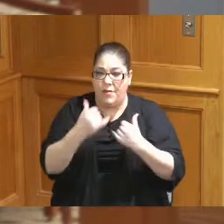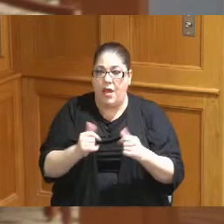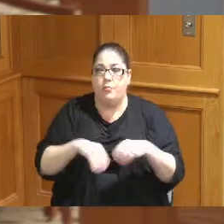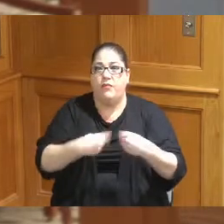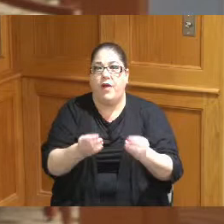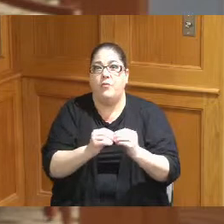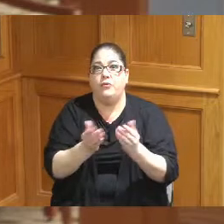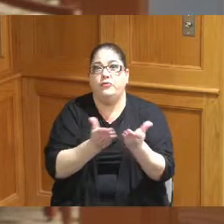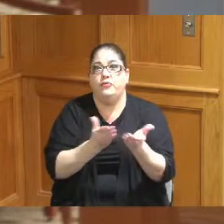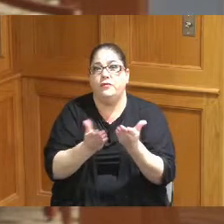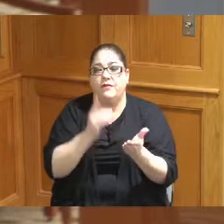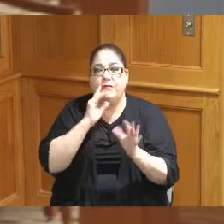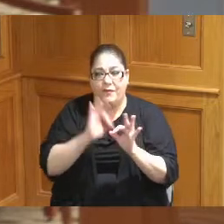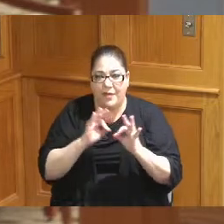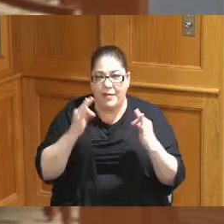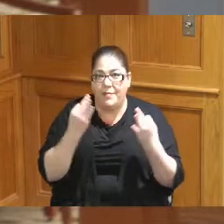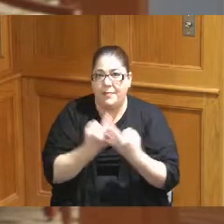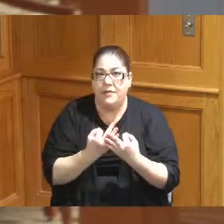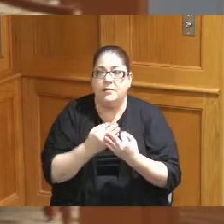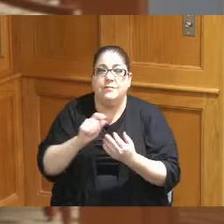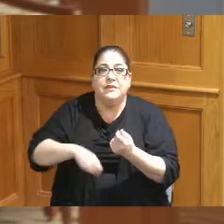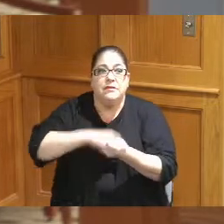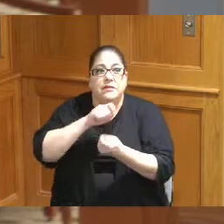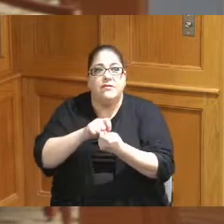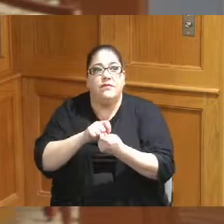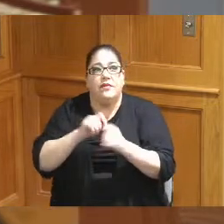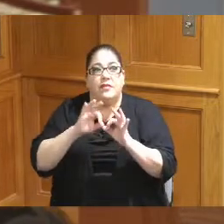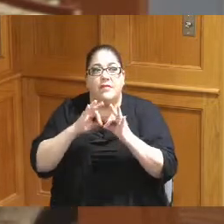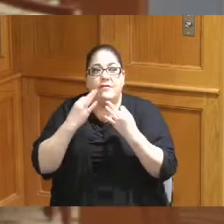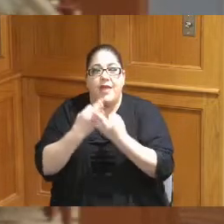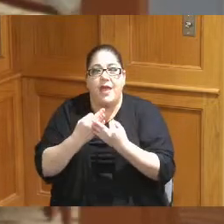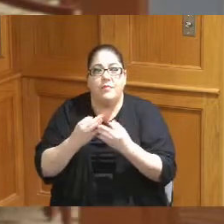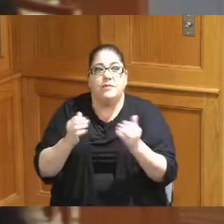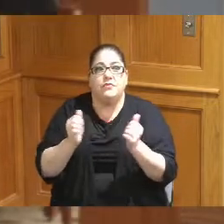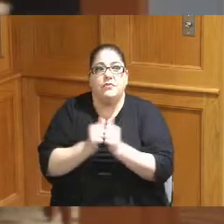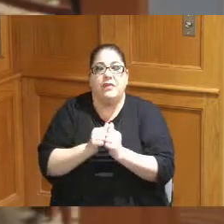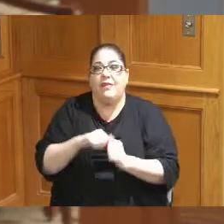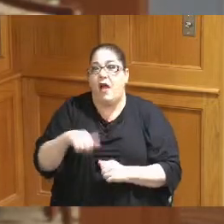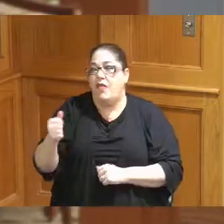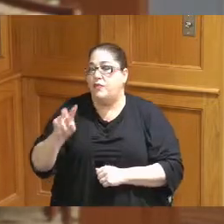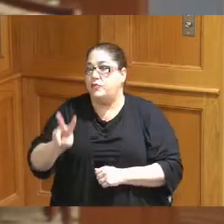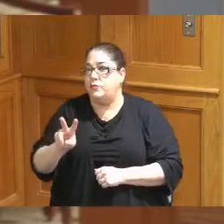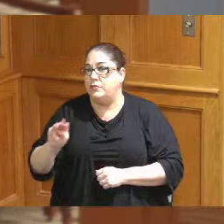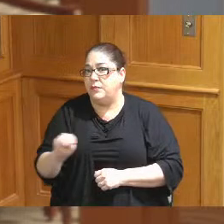and more families specifically and again we're hoping that other two million dollars will be